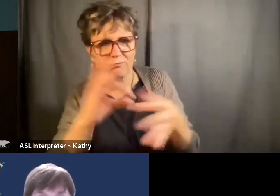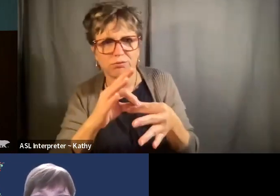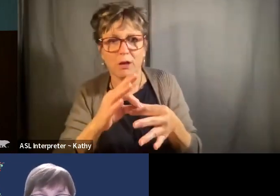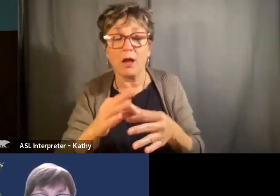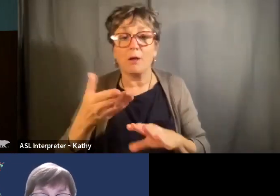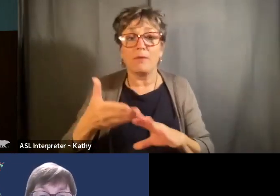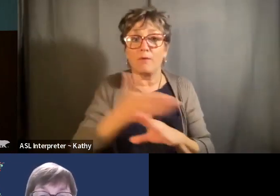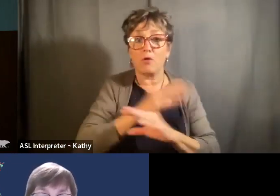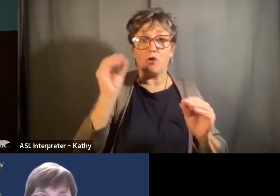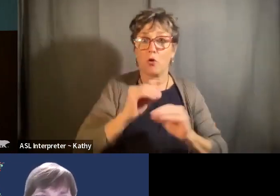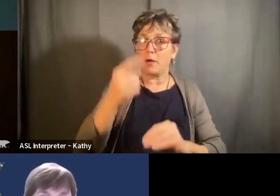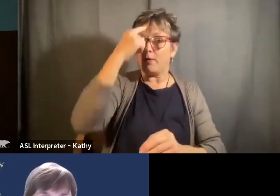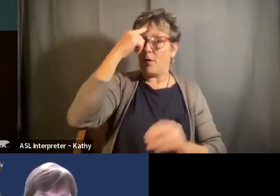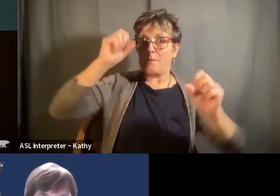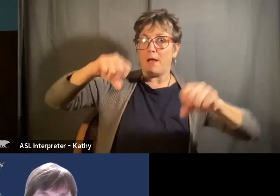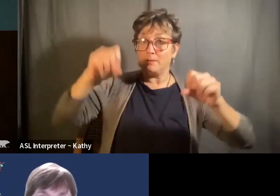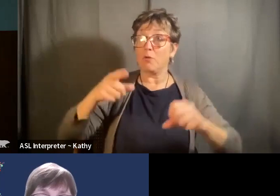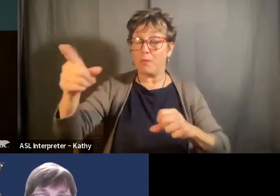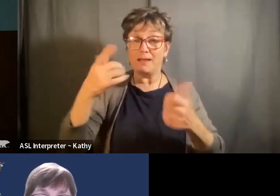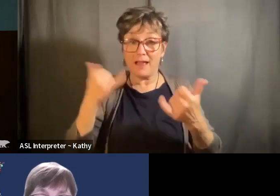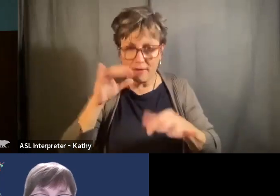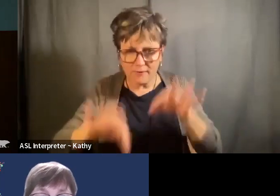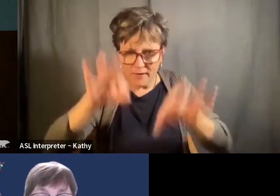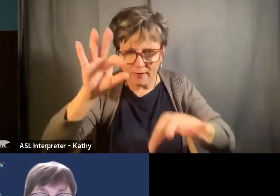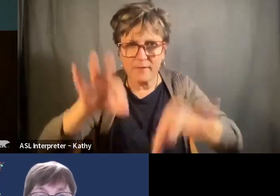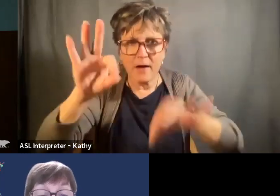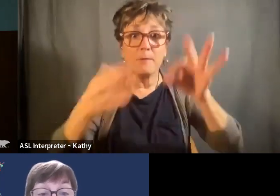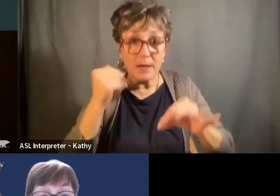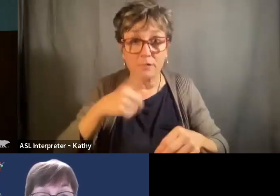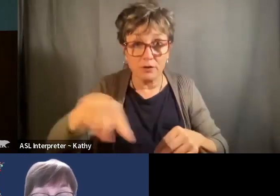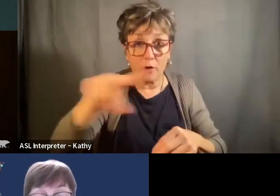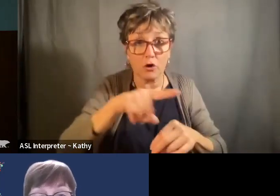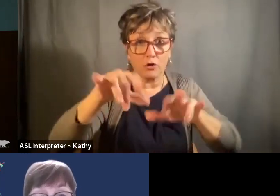you longer but I cannot thank you all enough, it has been a pleasure to begin to work with your